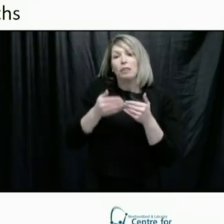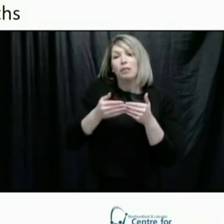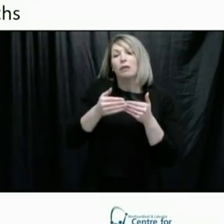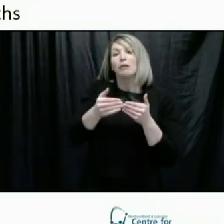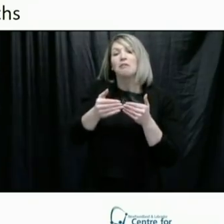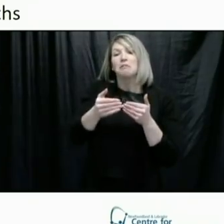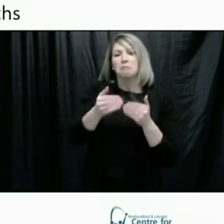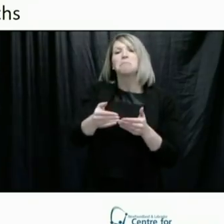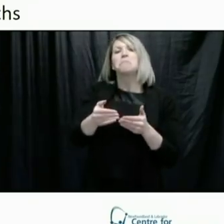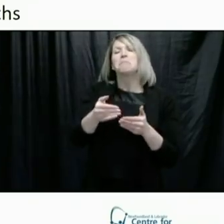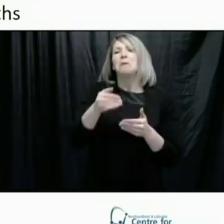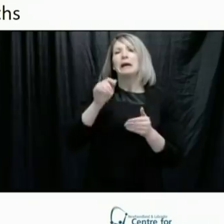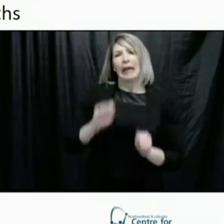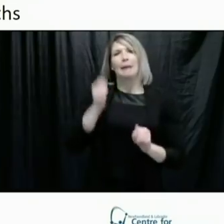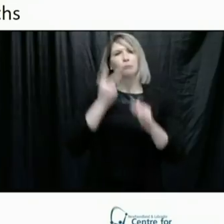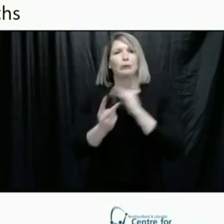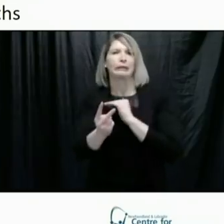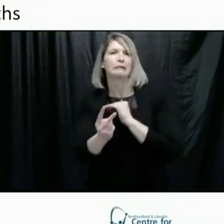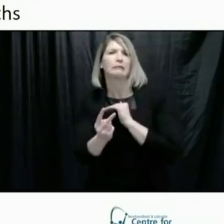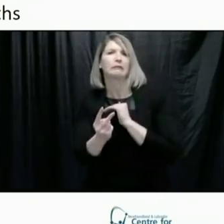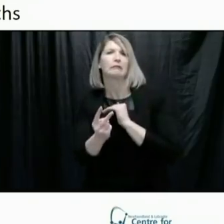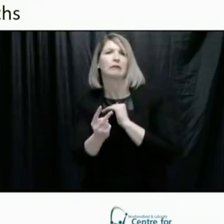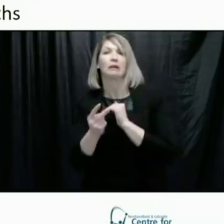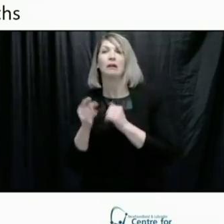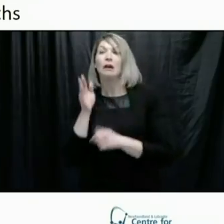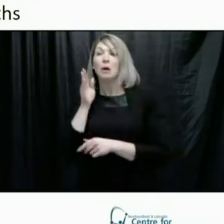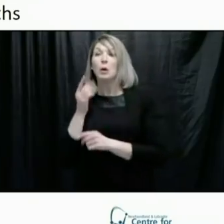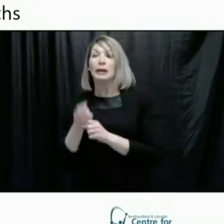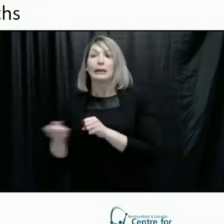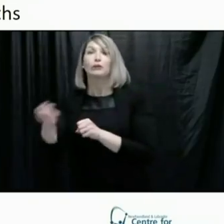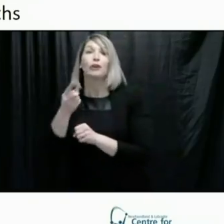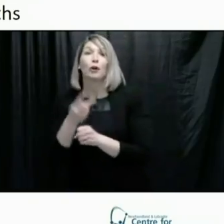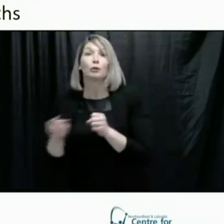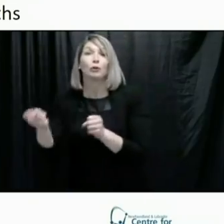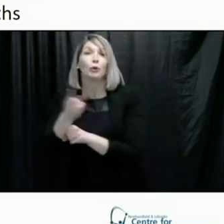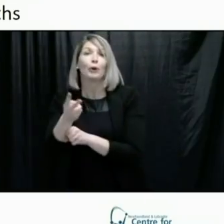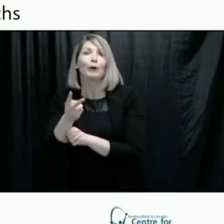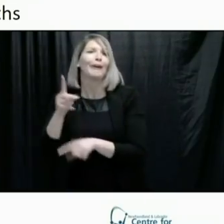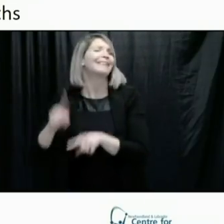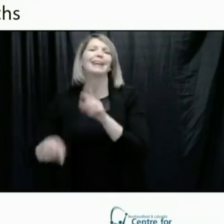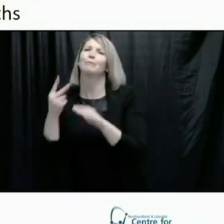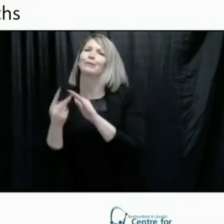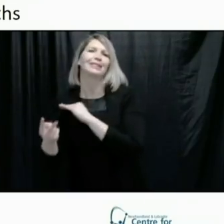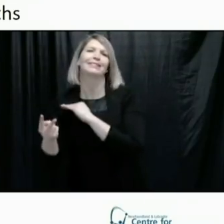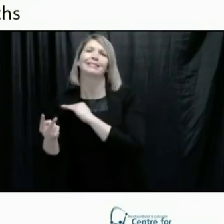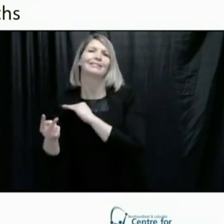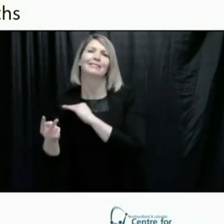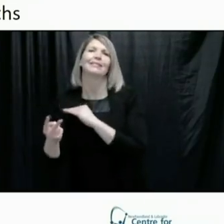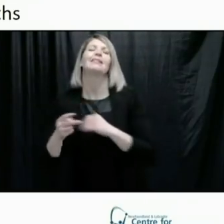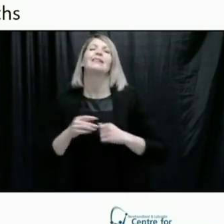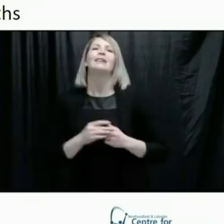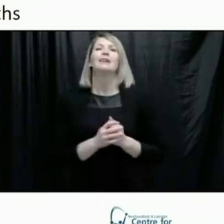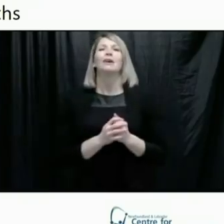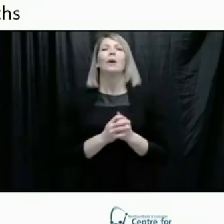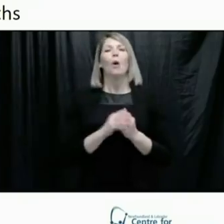HAPPENING NEXT MONTH AND THEN LET'S JUST THINK ABOUT POSSIBLE SCENARIOS BUT NOT REALLY HAVE